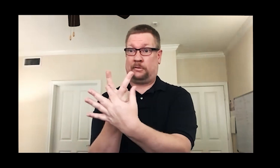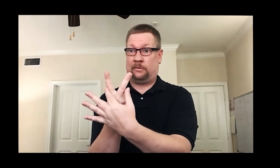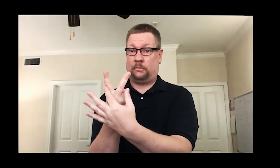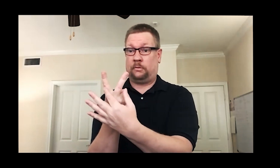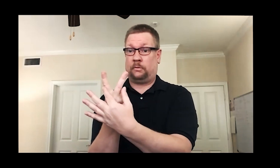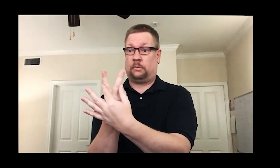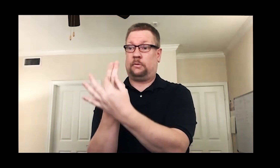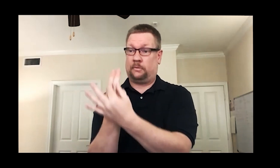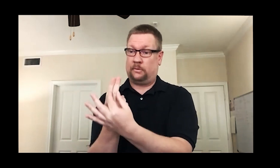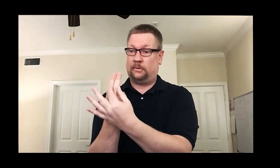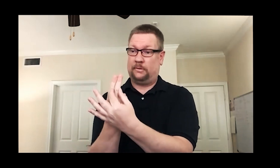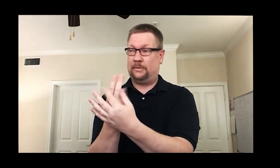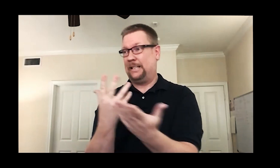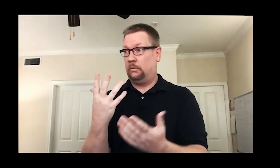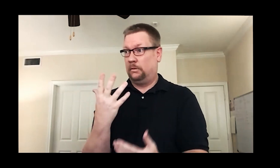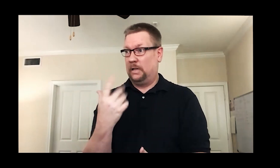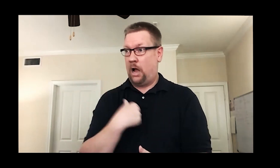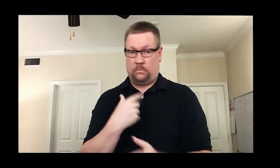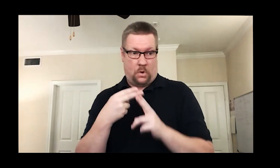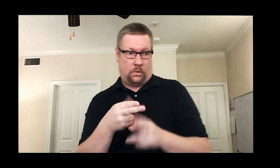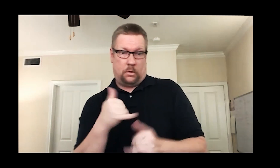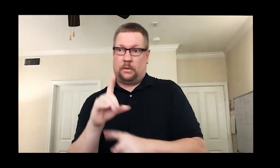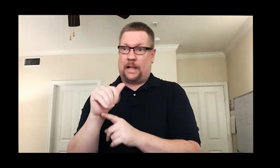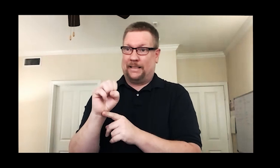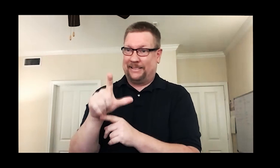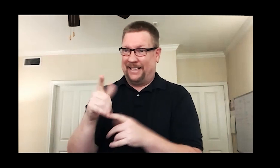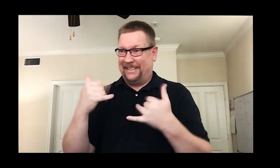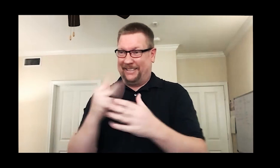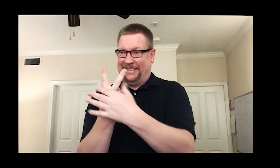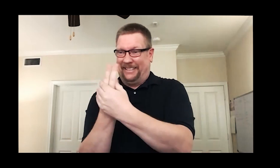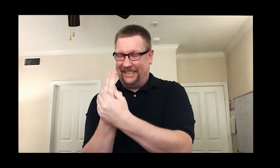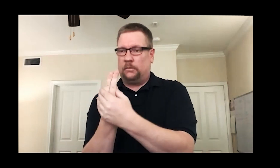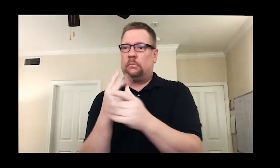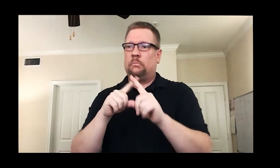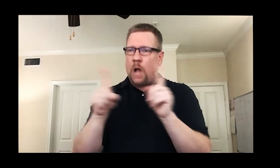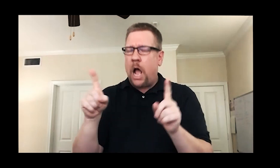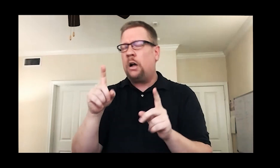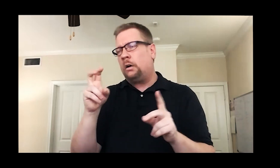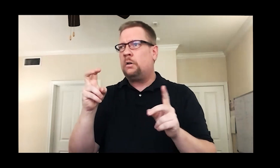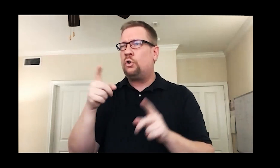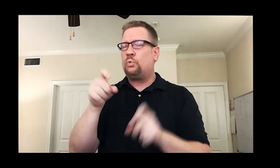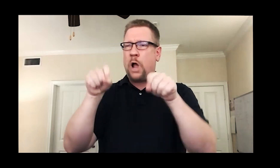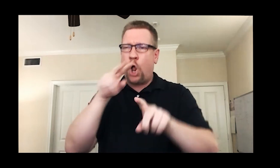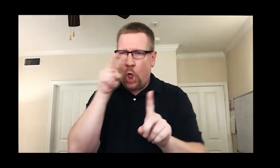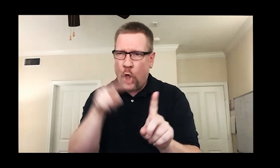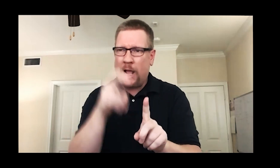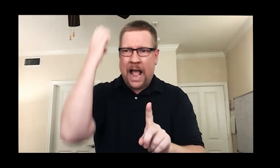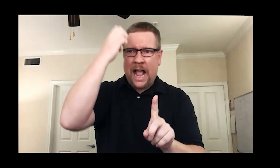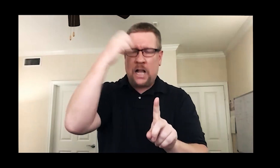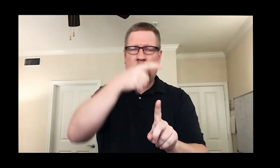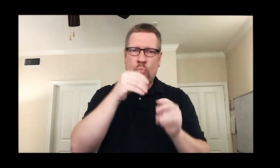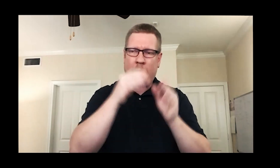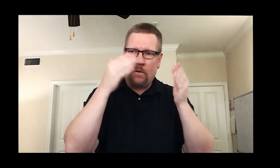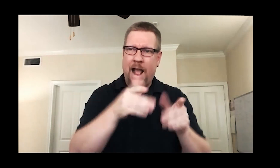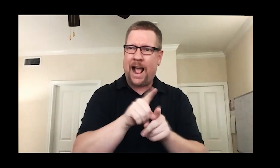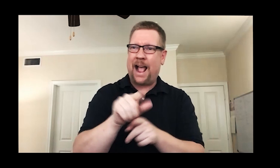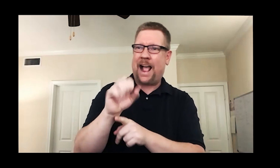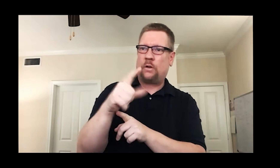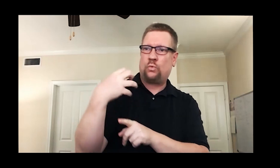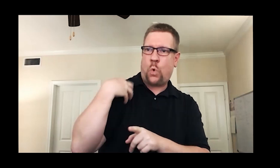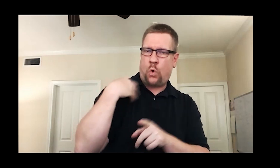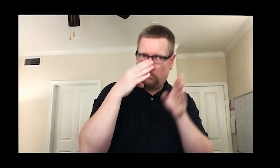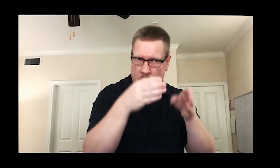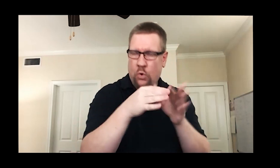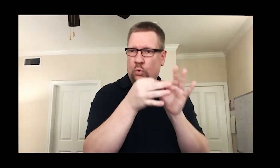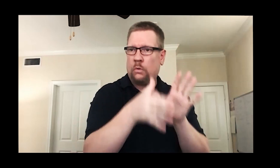I would still think of us both as DASLs but Ellie was more of a sign coach